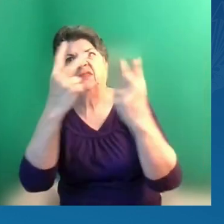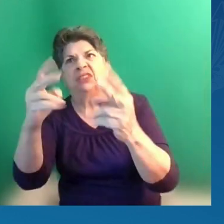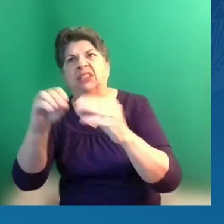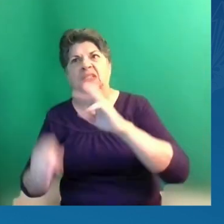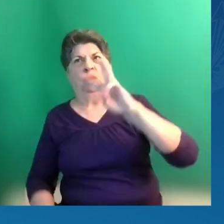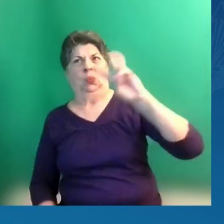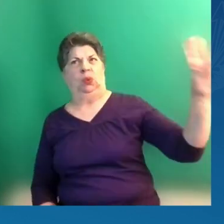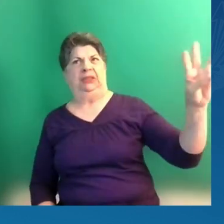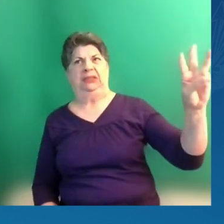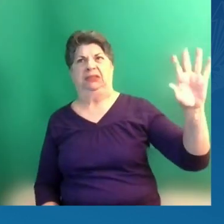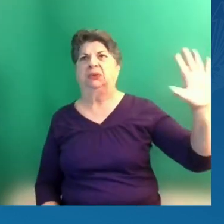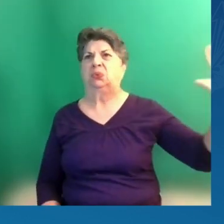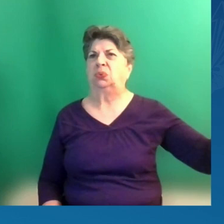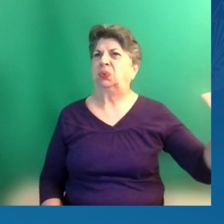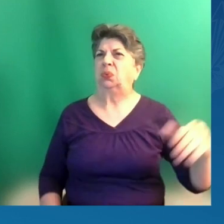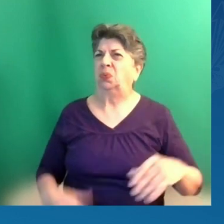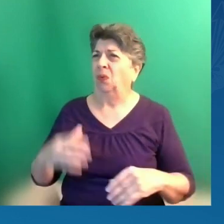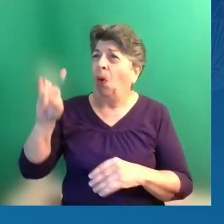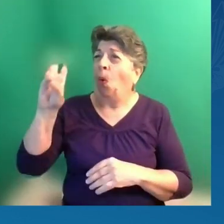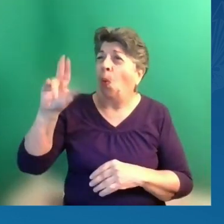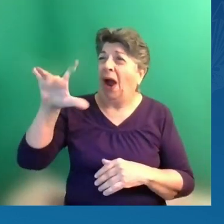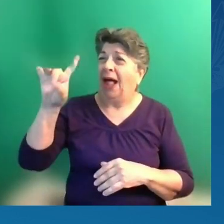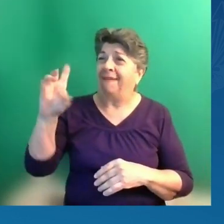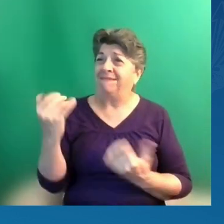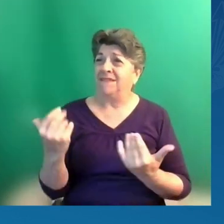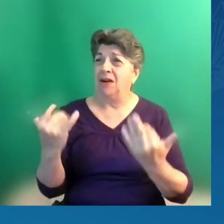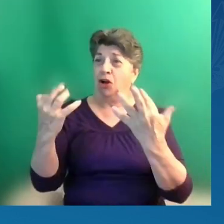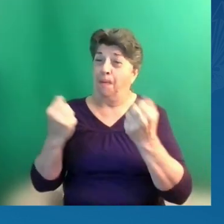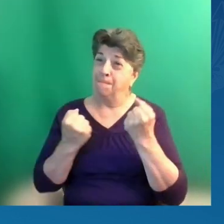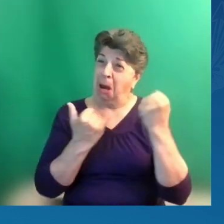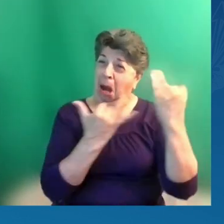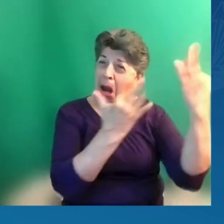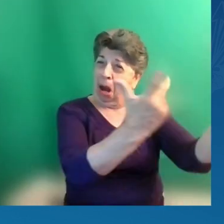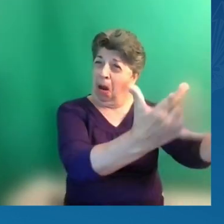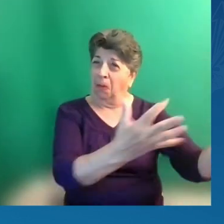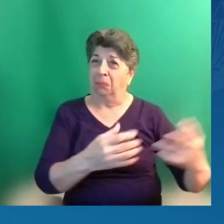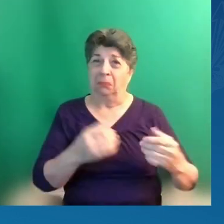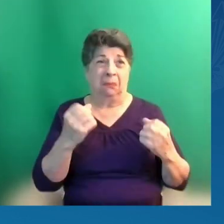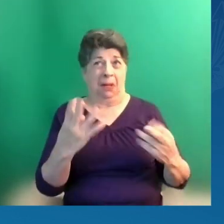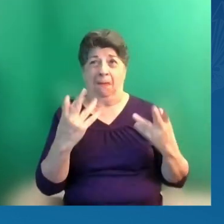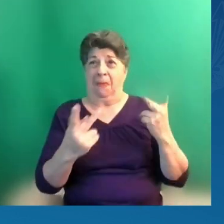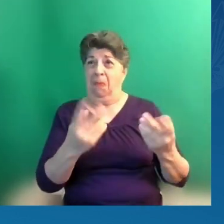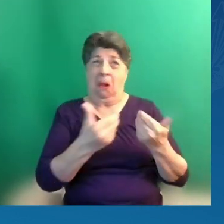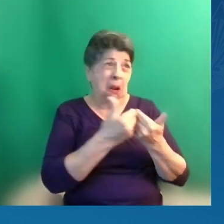where entire communities have been wiped out. I have met with and talked with the firefighters.